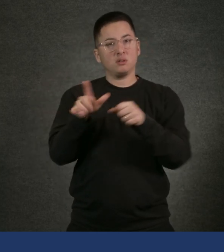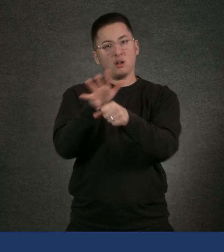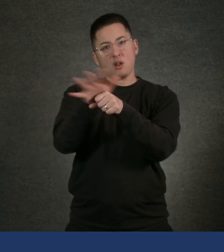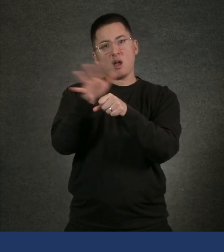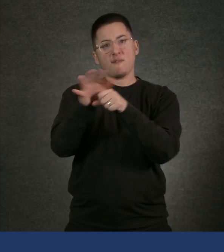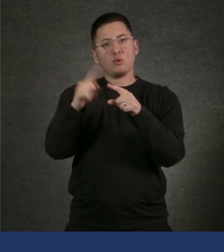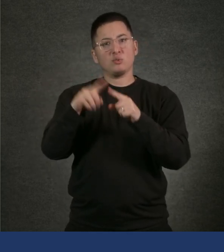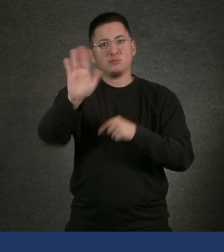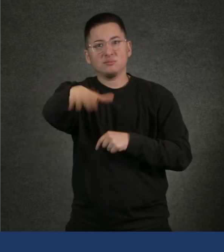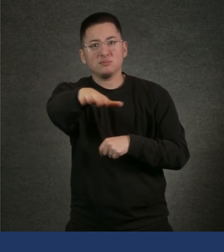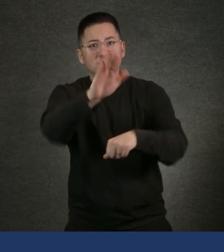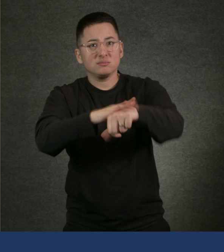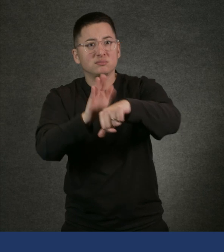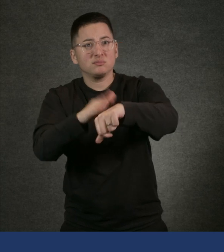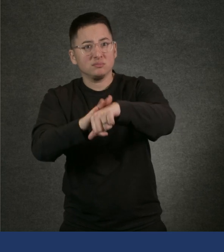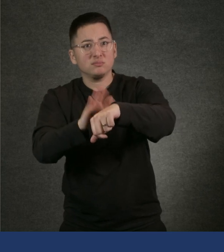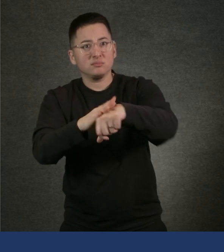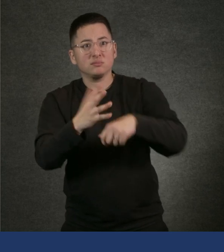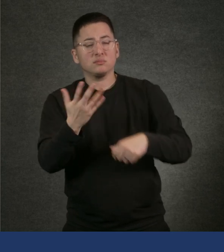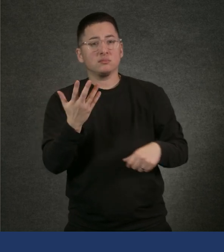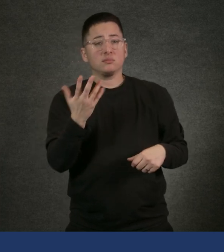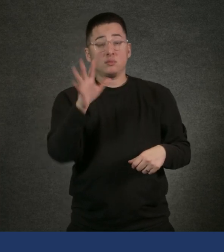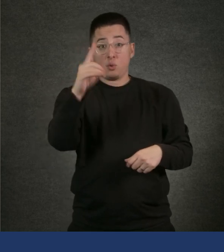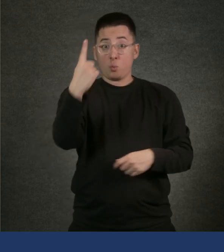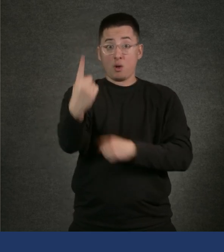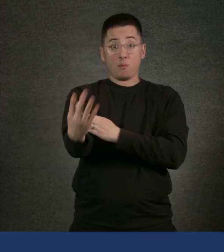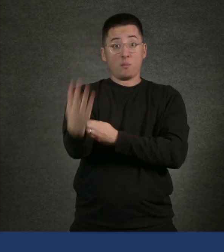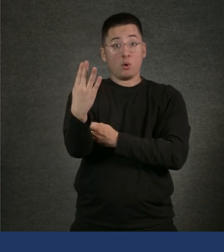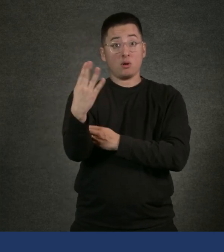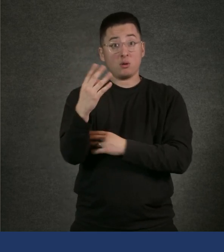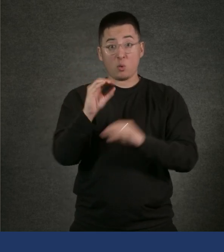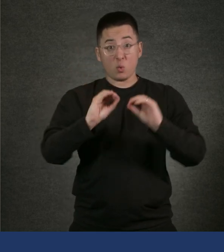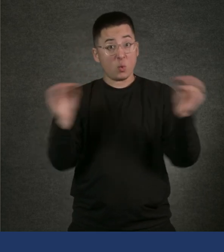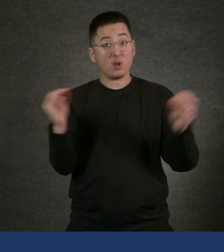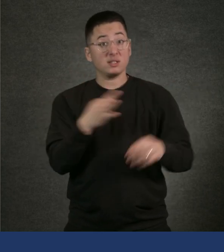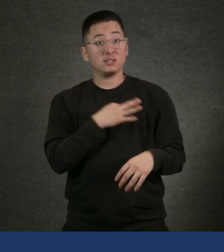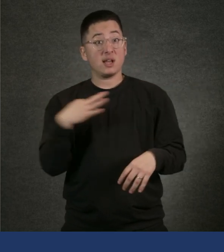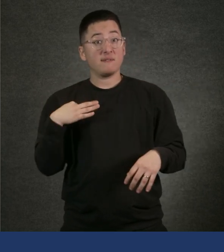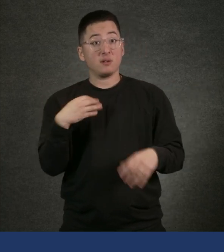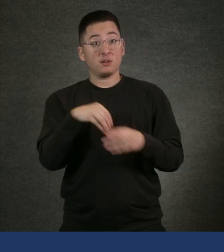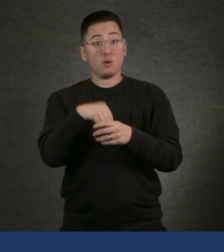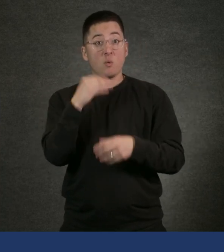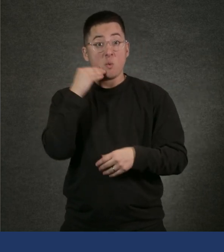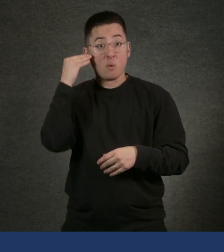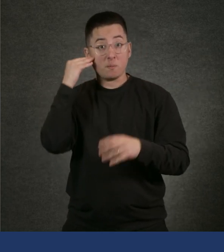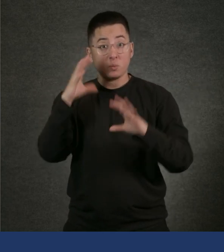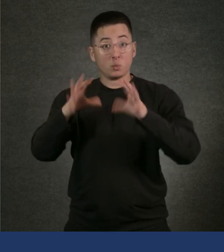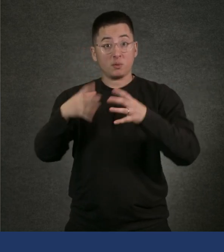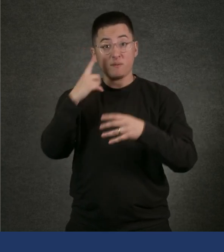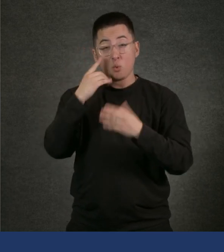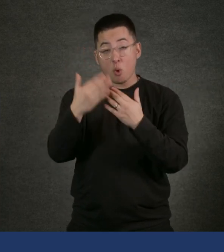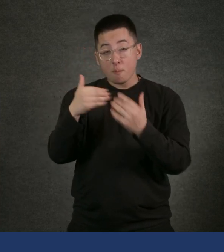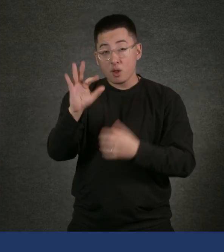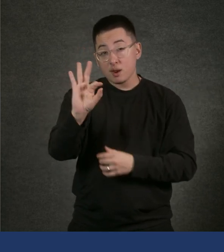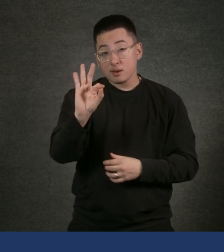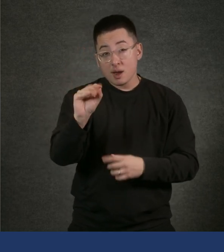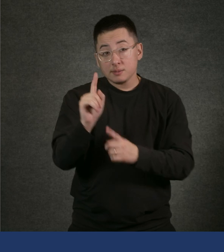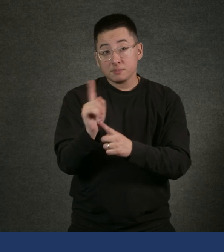home for nearly 90 minutes. I was left stranded, unable to move in excruciating pain.